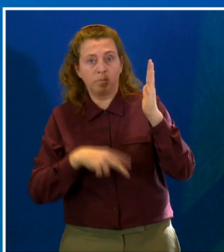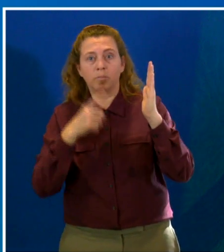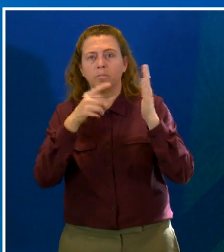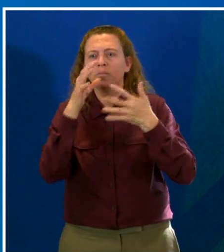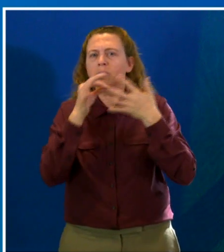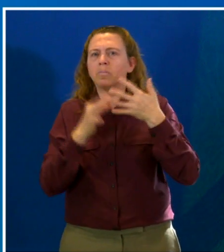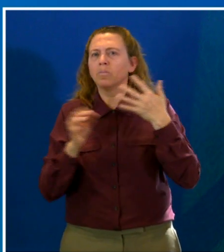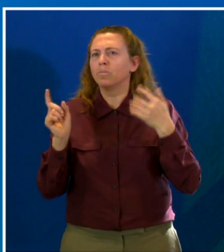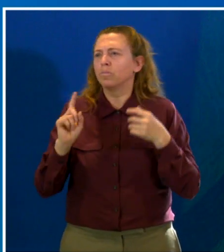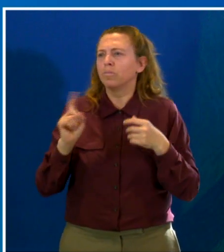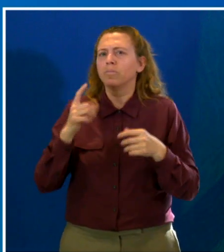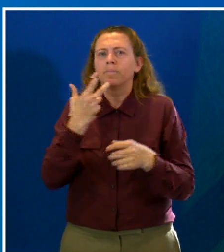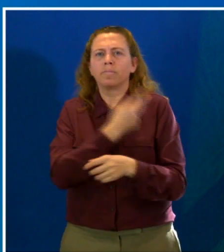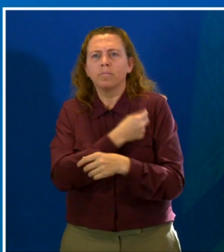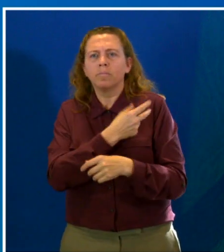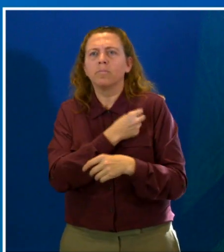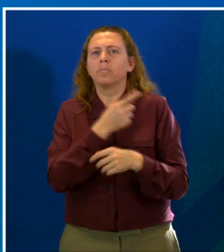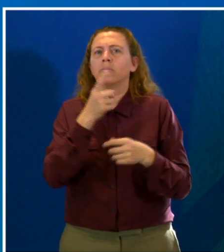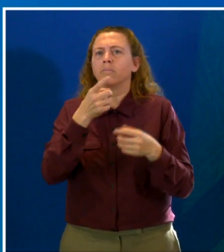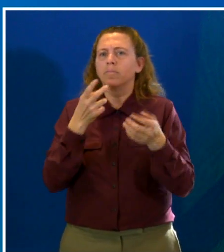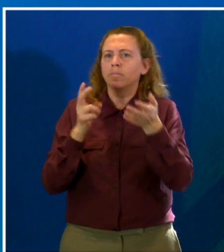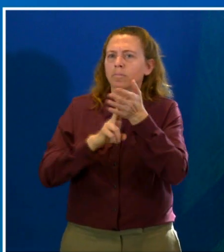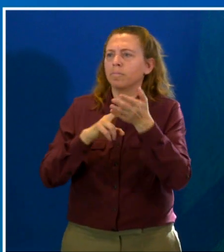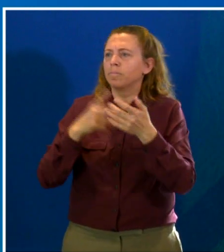available at the Clark County Public Health website.